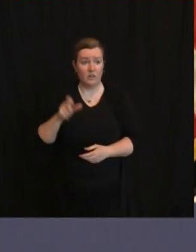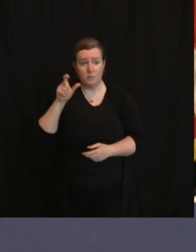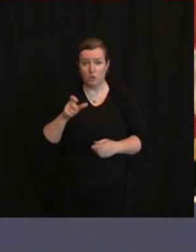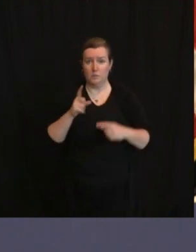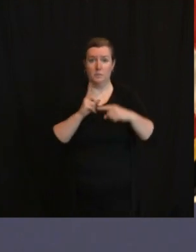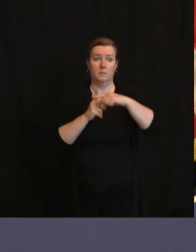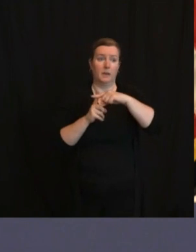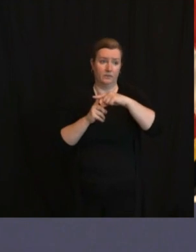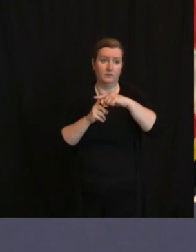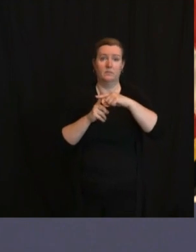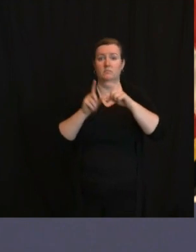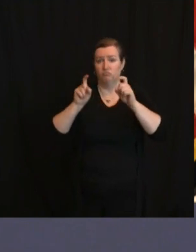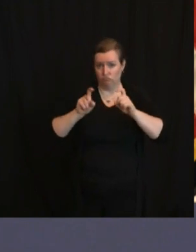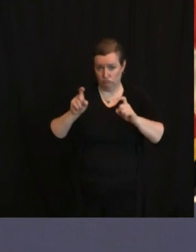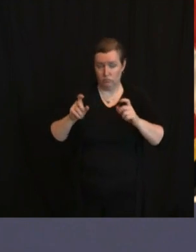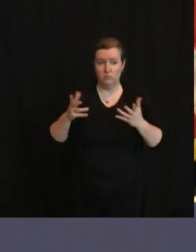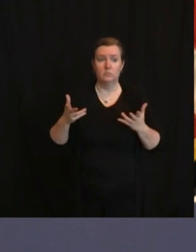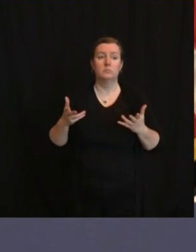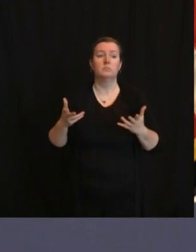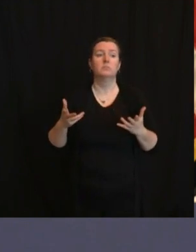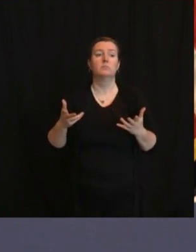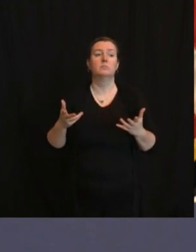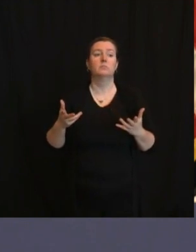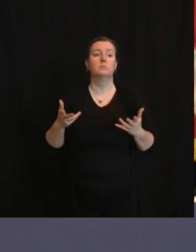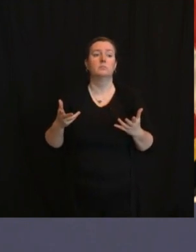SO, IF YOUR QUESTION WAS ARE WE